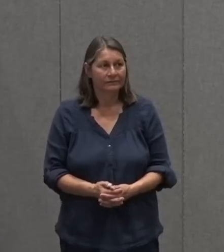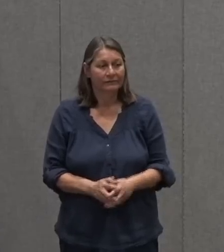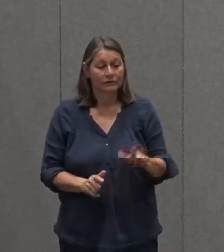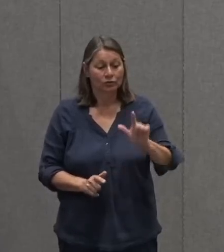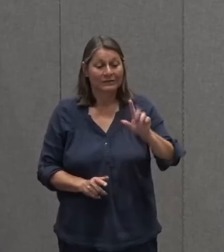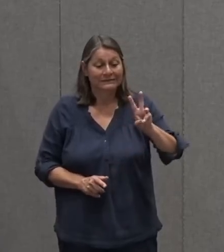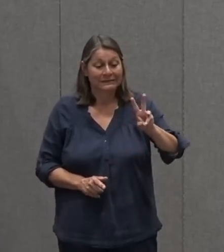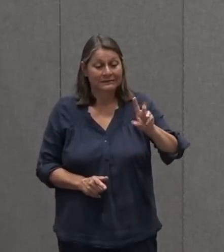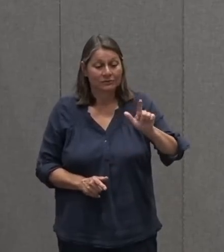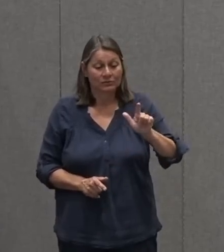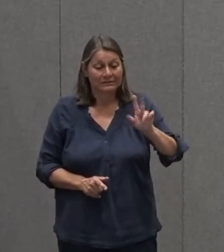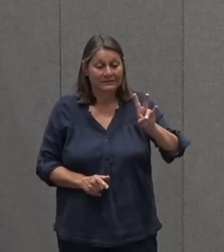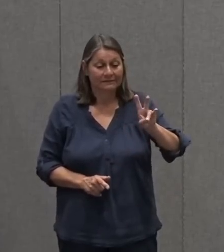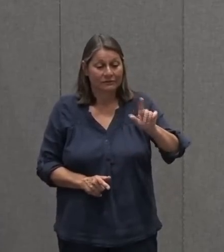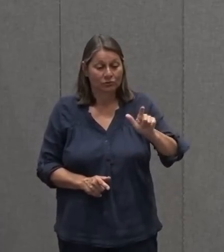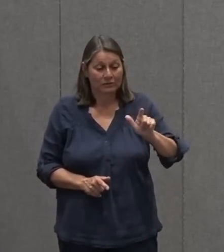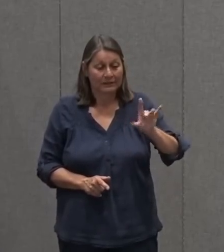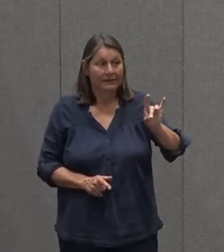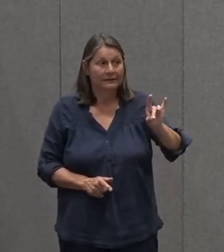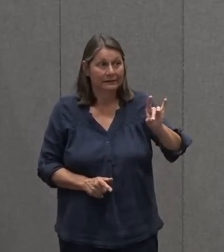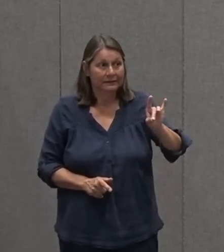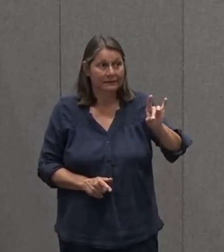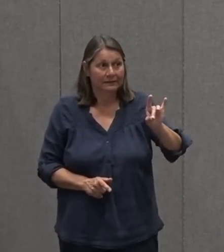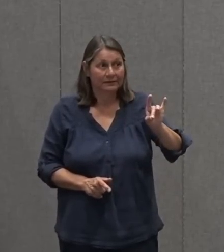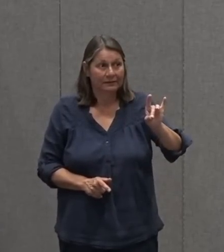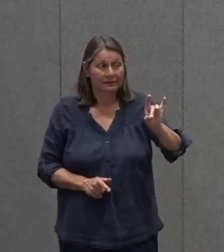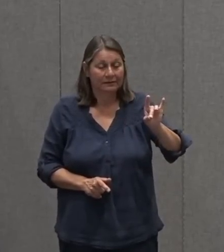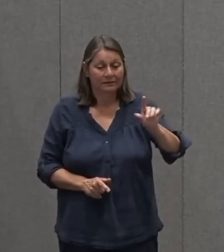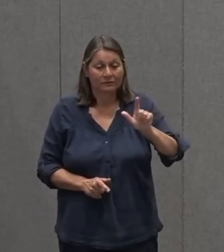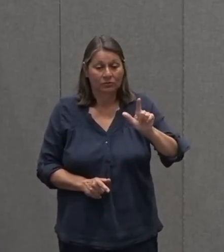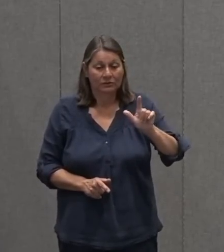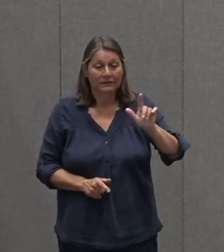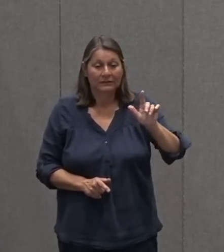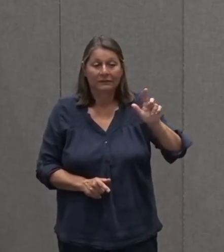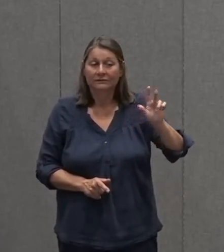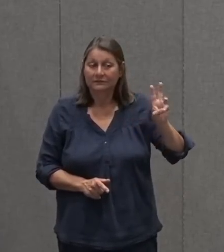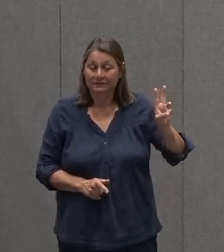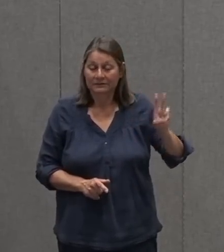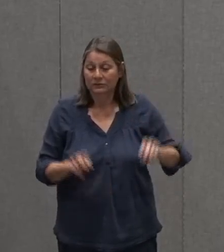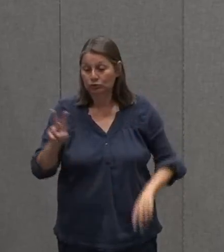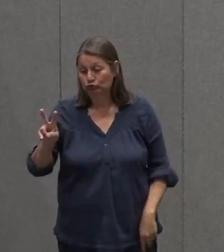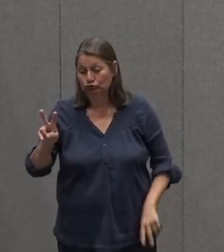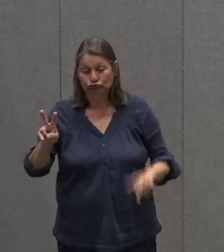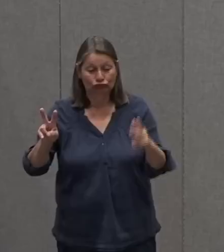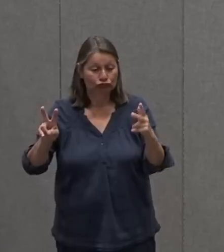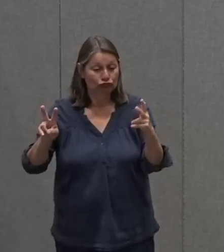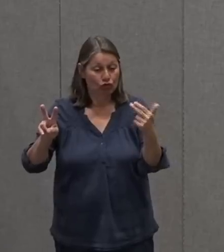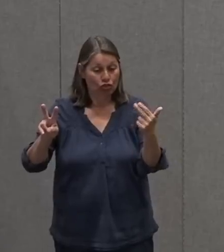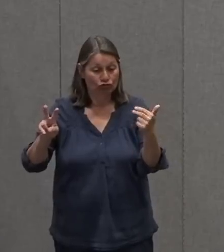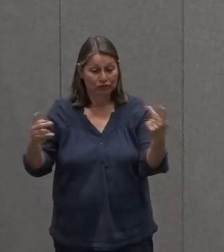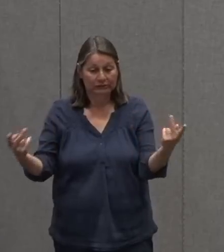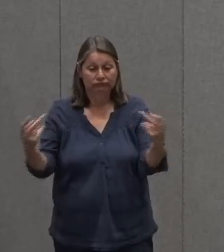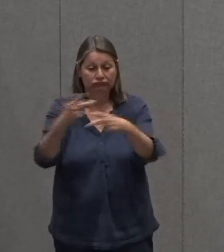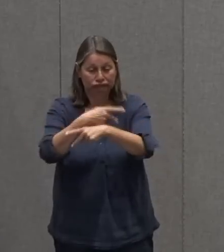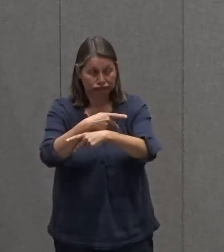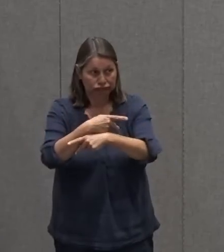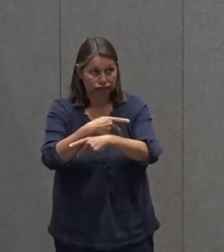So 26 had two times 13. So that's one, two, three, four ways. We knew two could go into it,